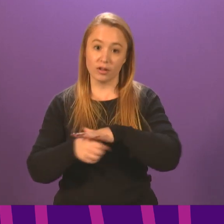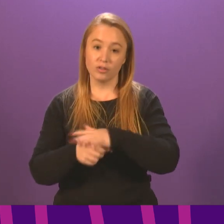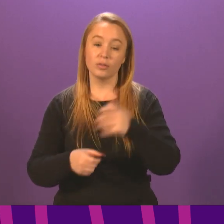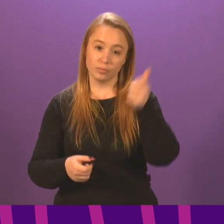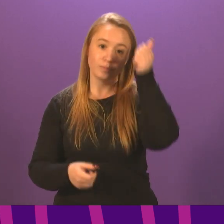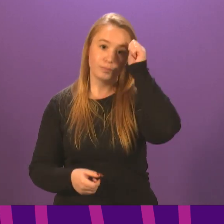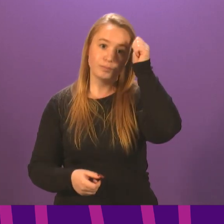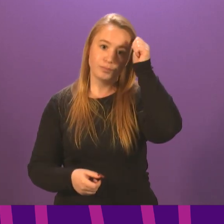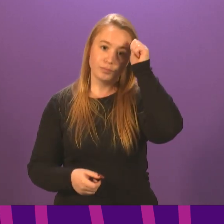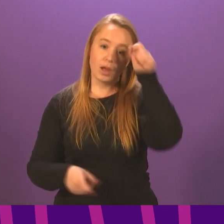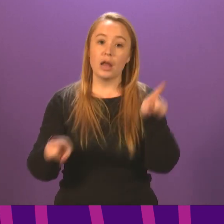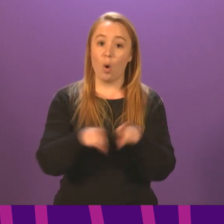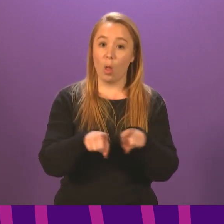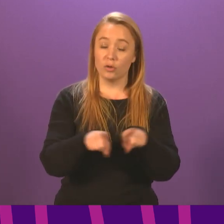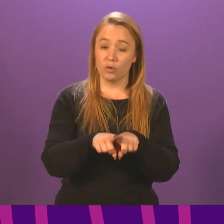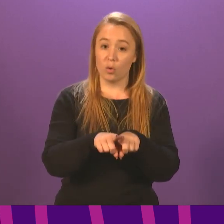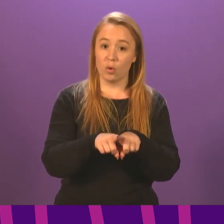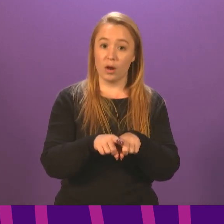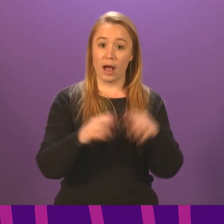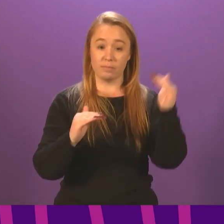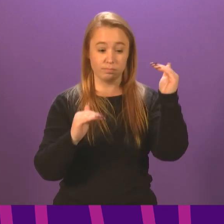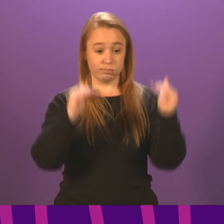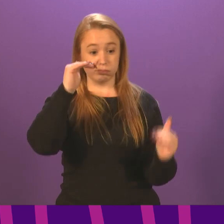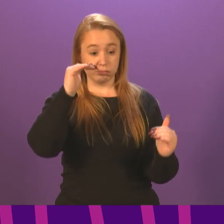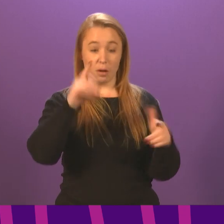and that it also has a disproportionate impact when it comes to people becoming seriously